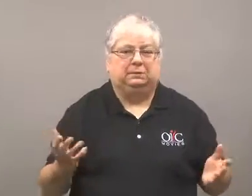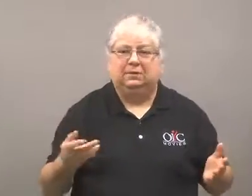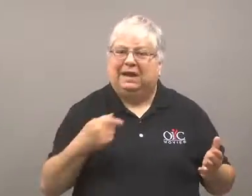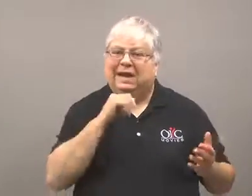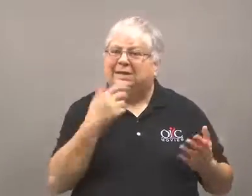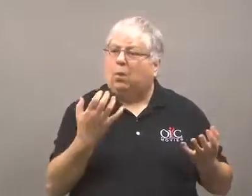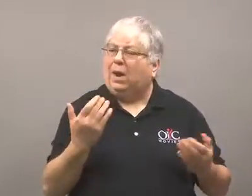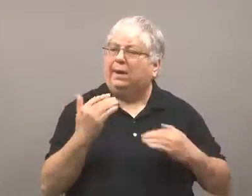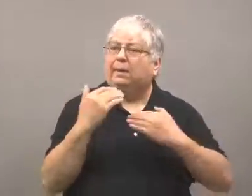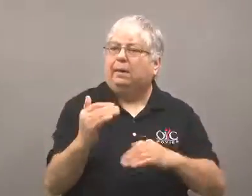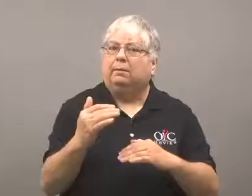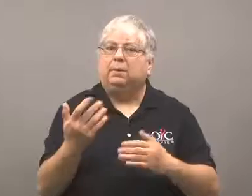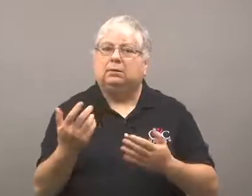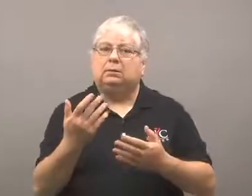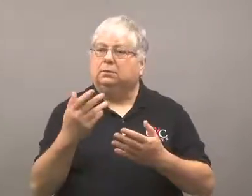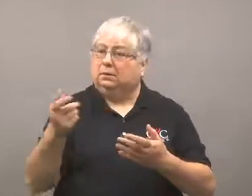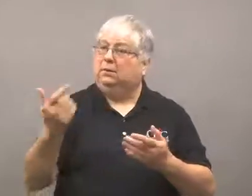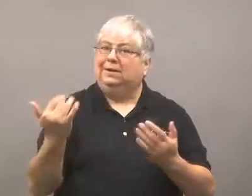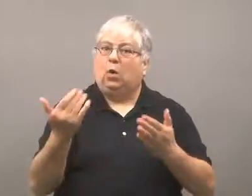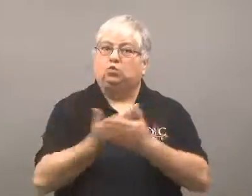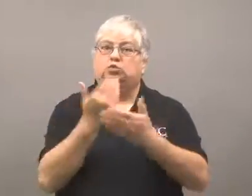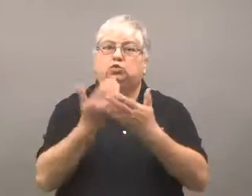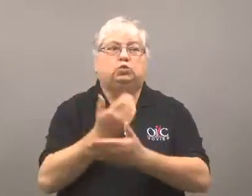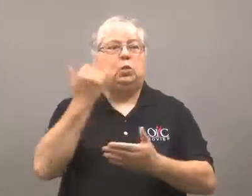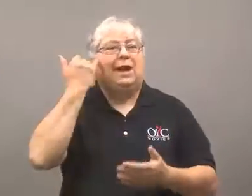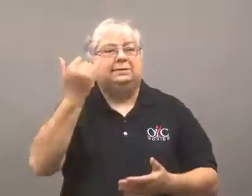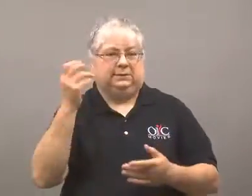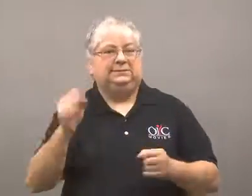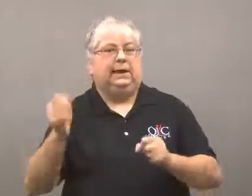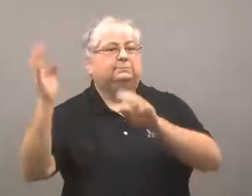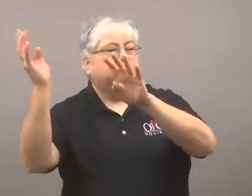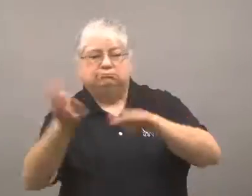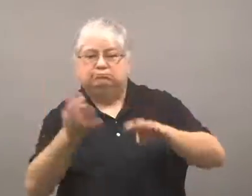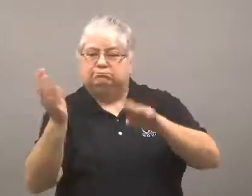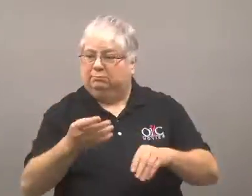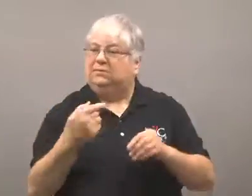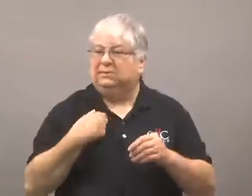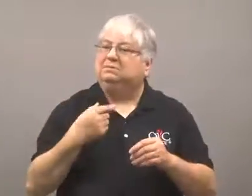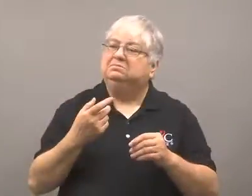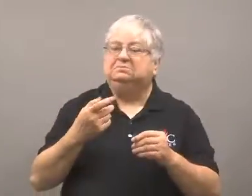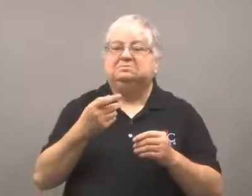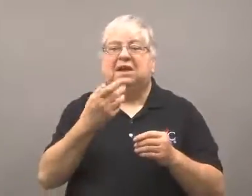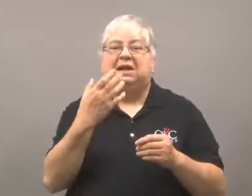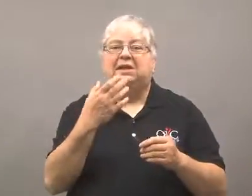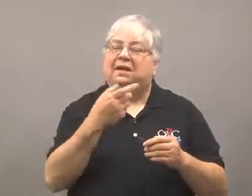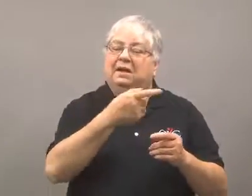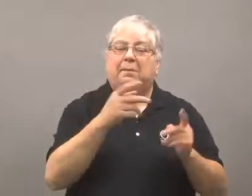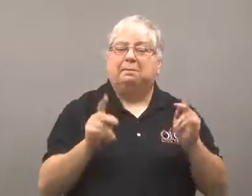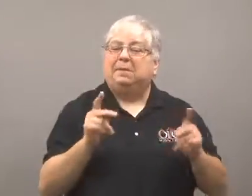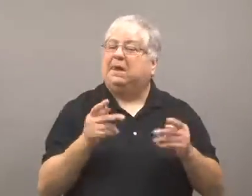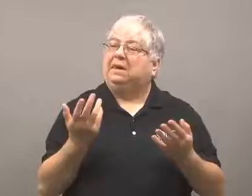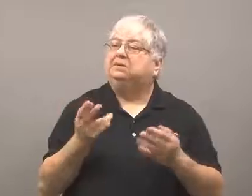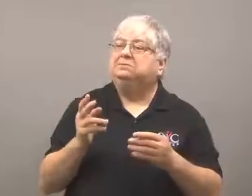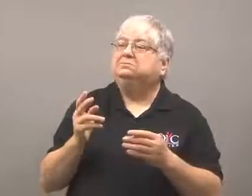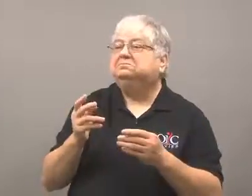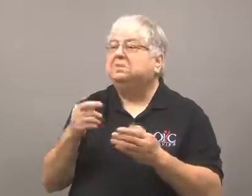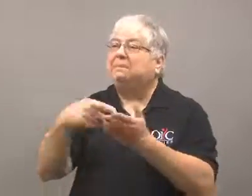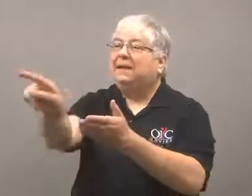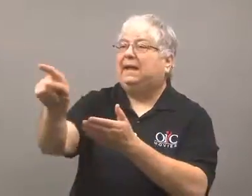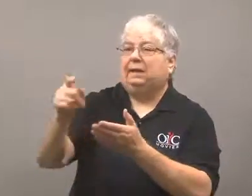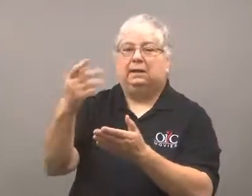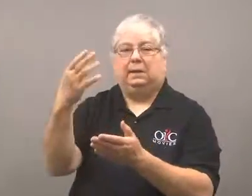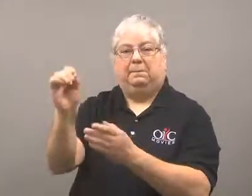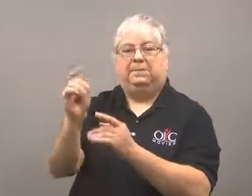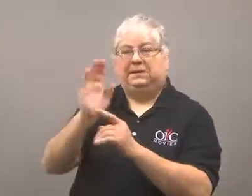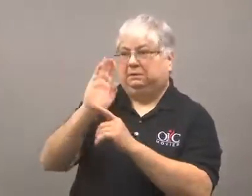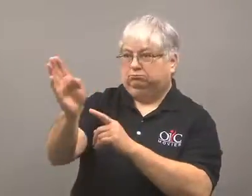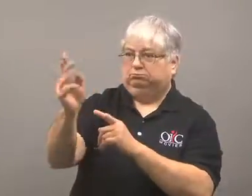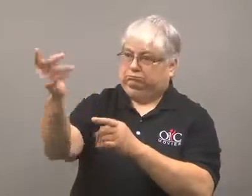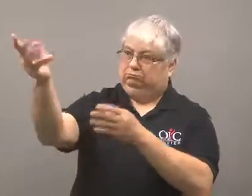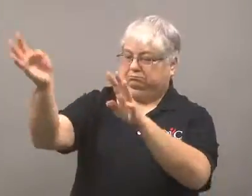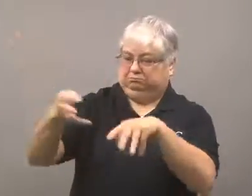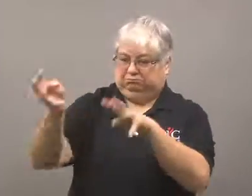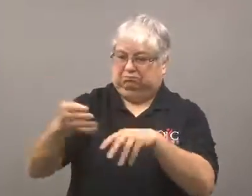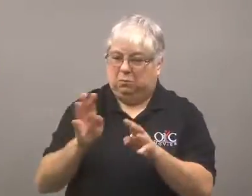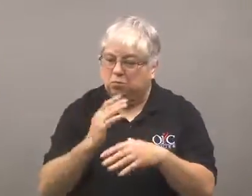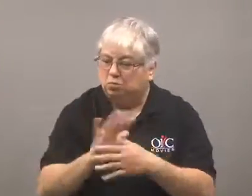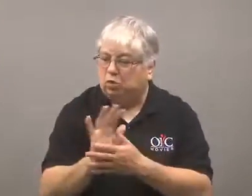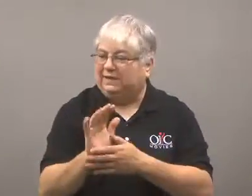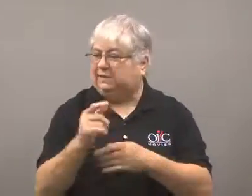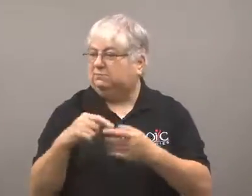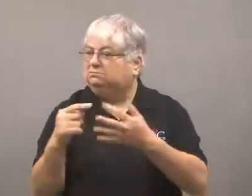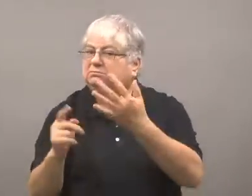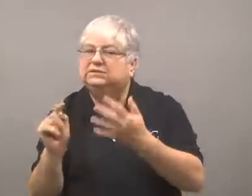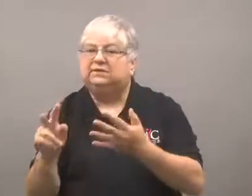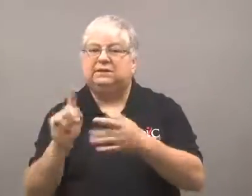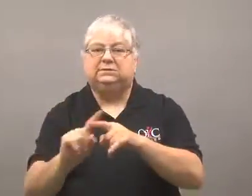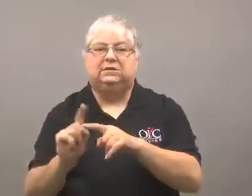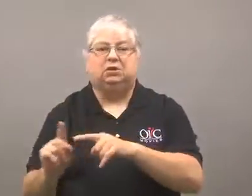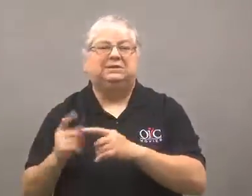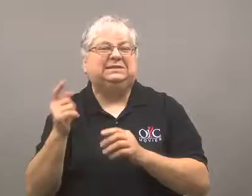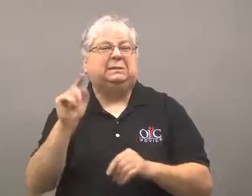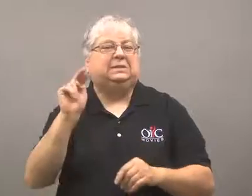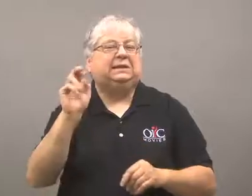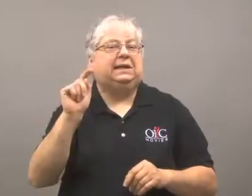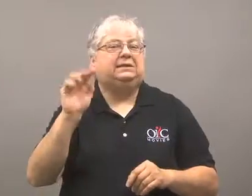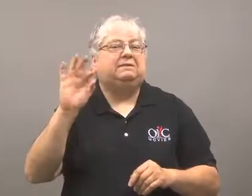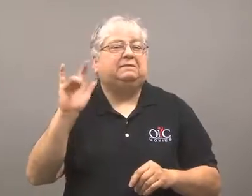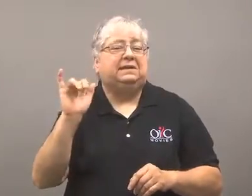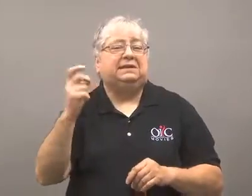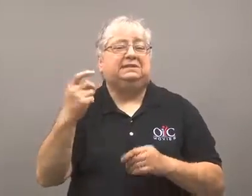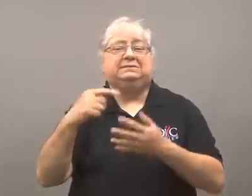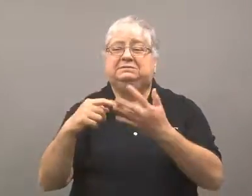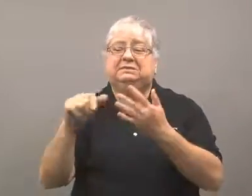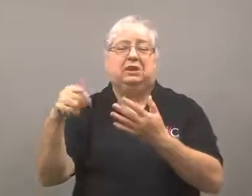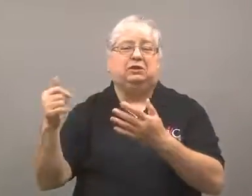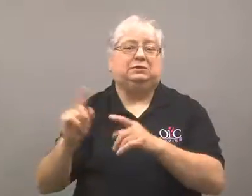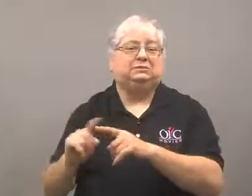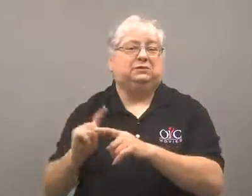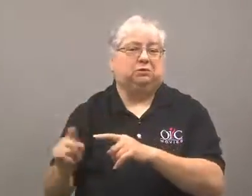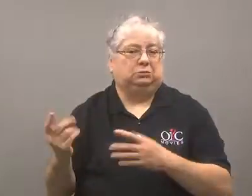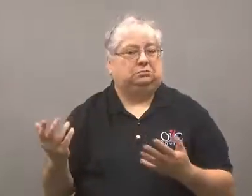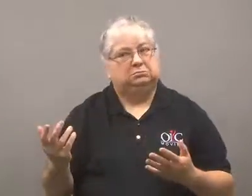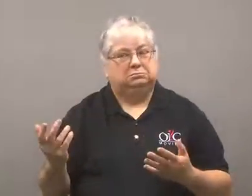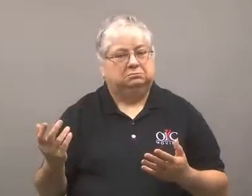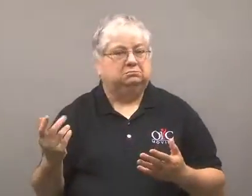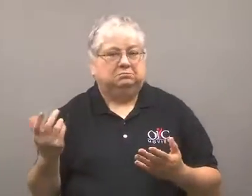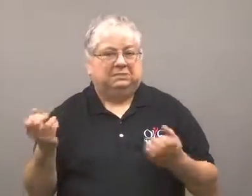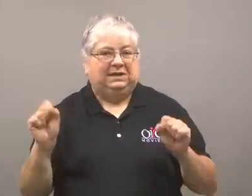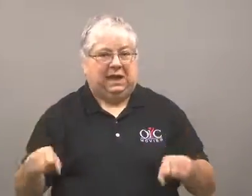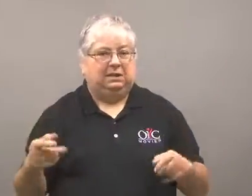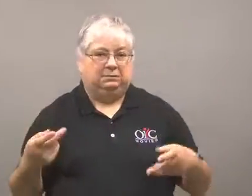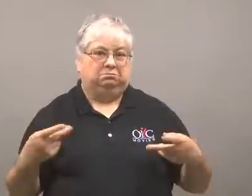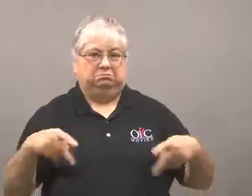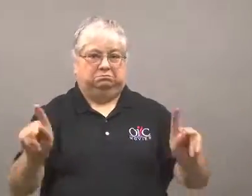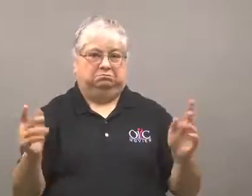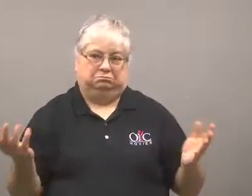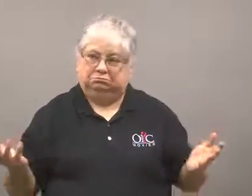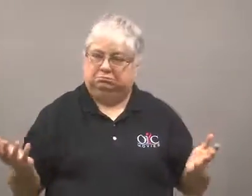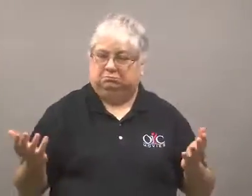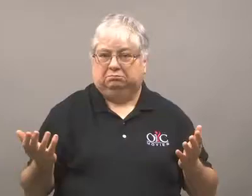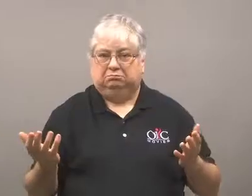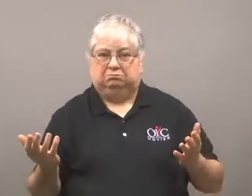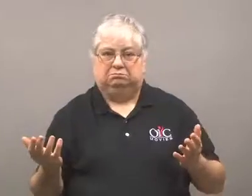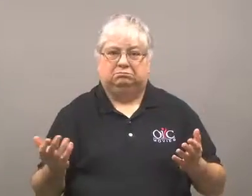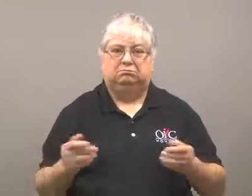People can continue to take advantage of new streaming technology such as Netflix.